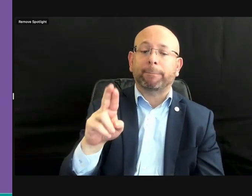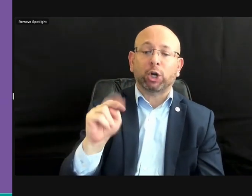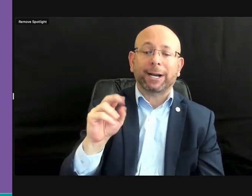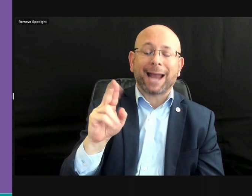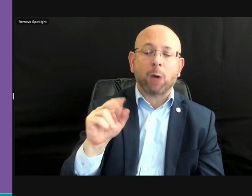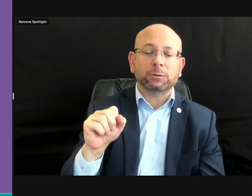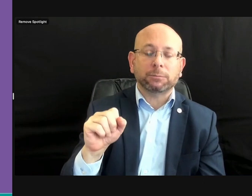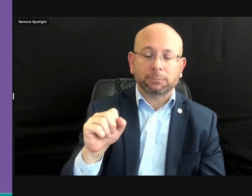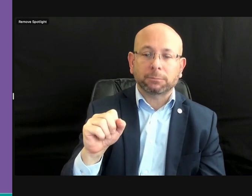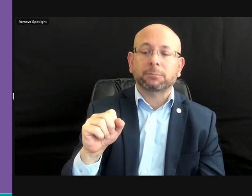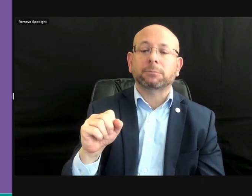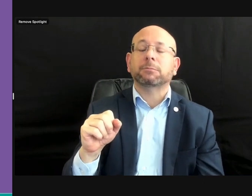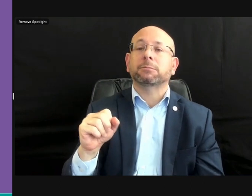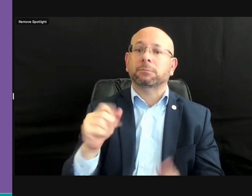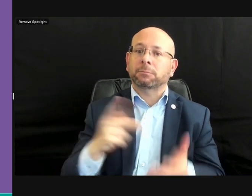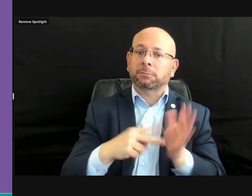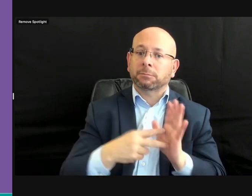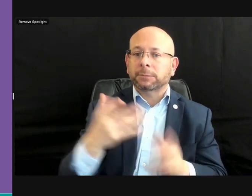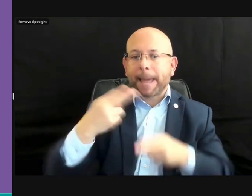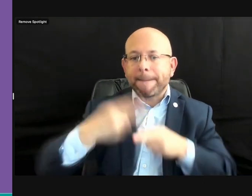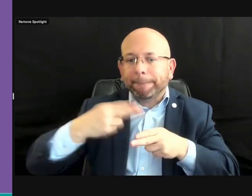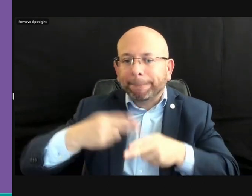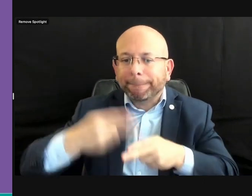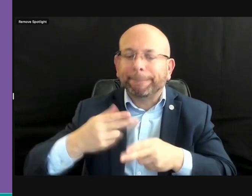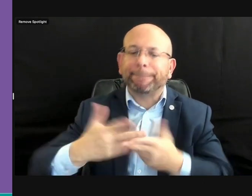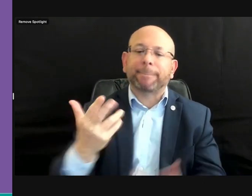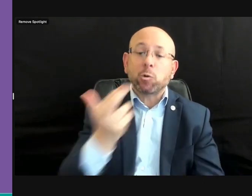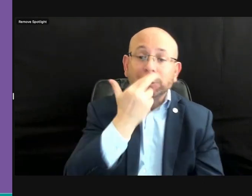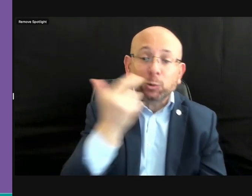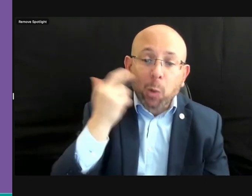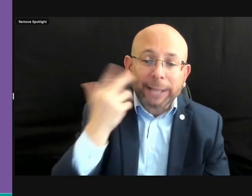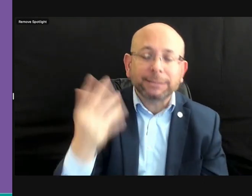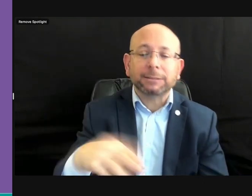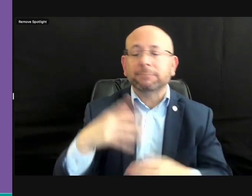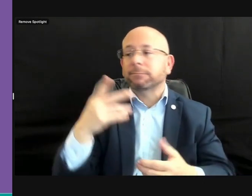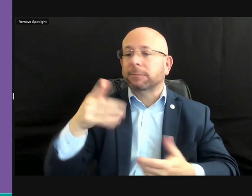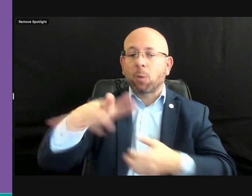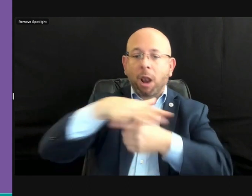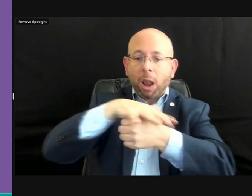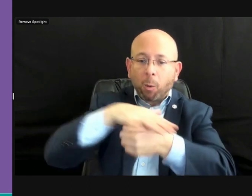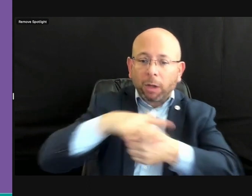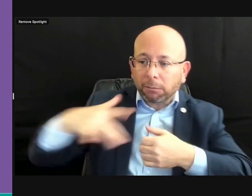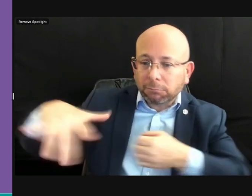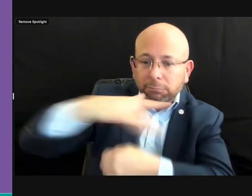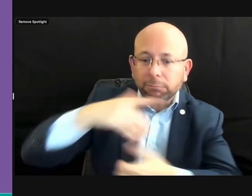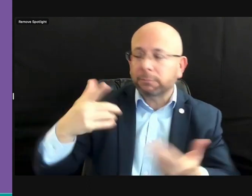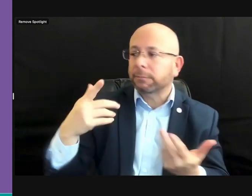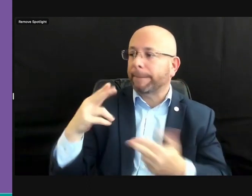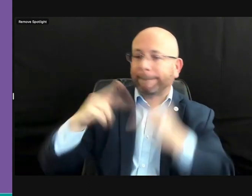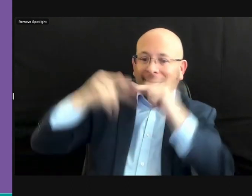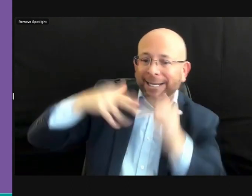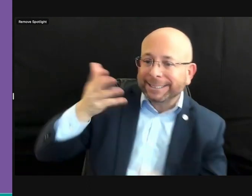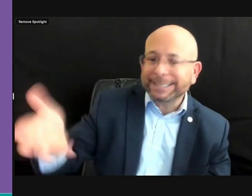Proper nouns, such as names, restaurants, or locations,